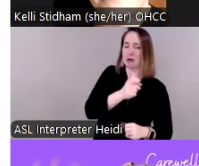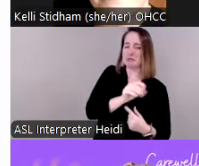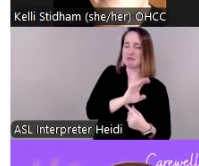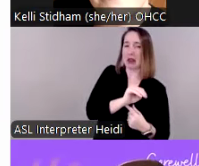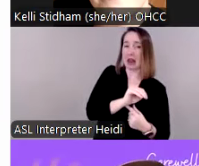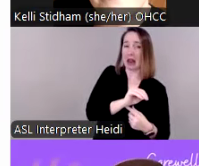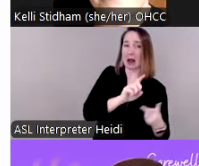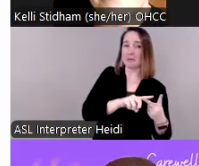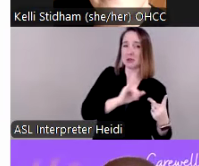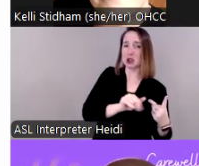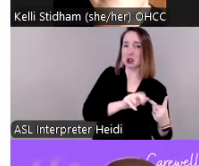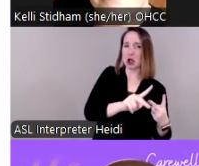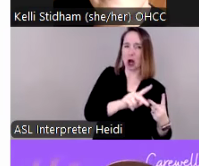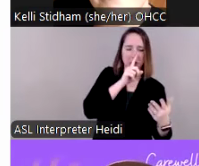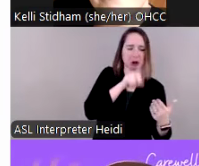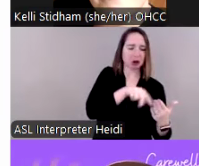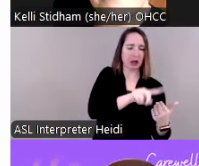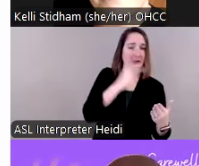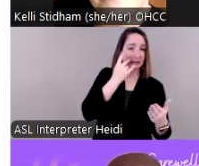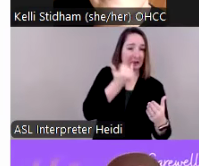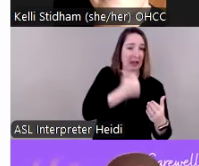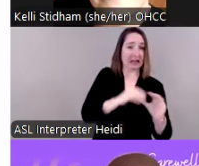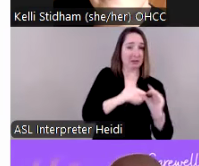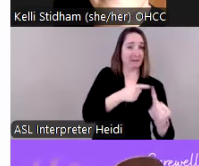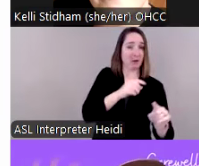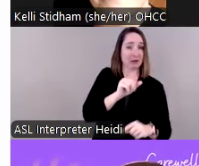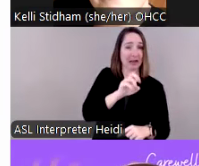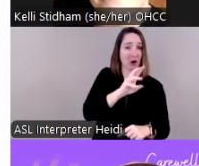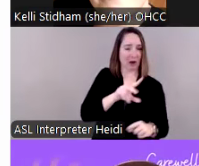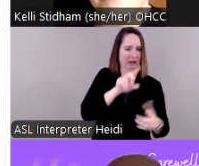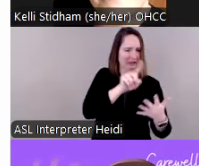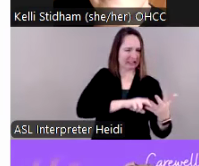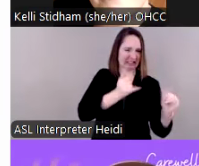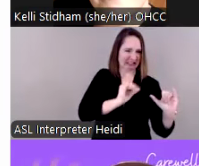folder for any email from Carewell. And